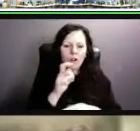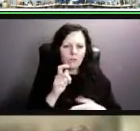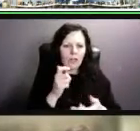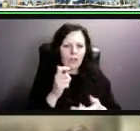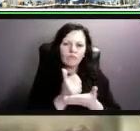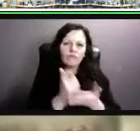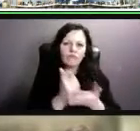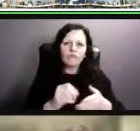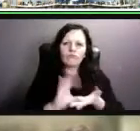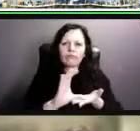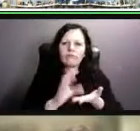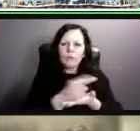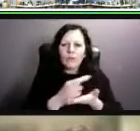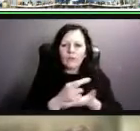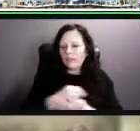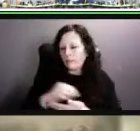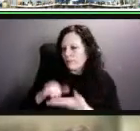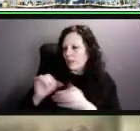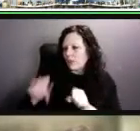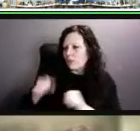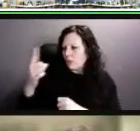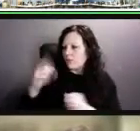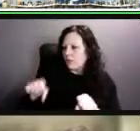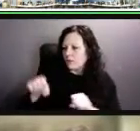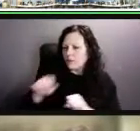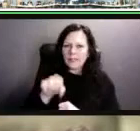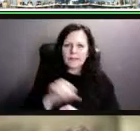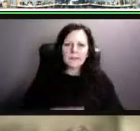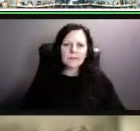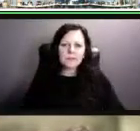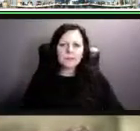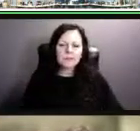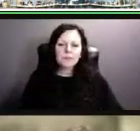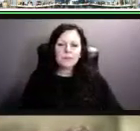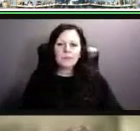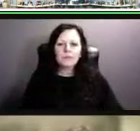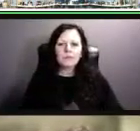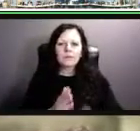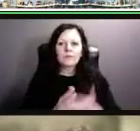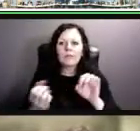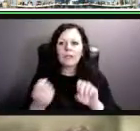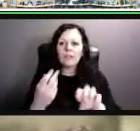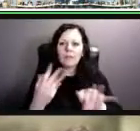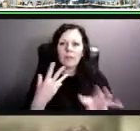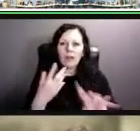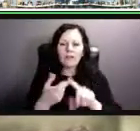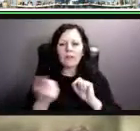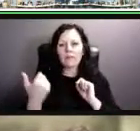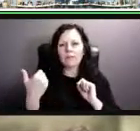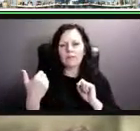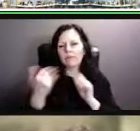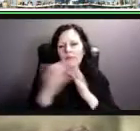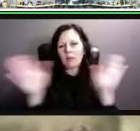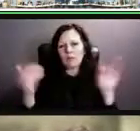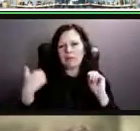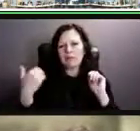THEM INTO THE FOLD OF PEOPLE